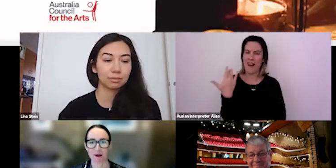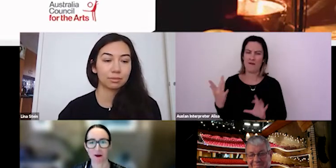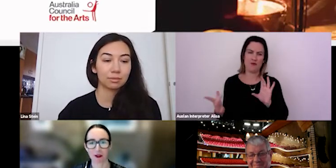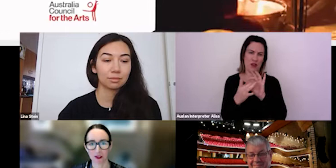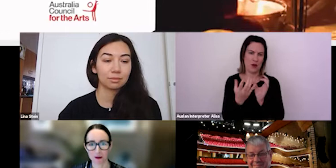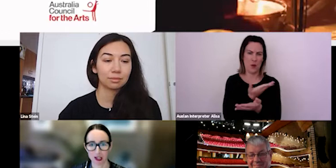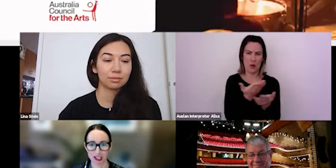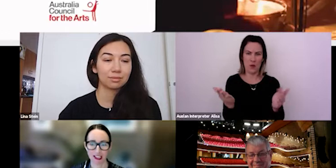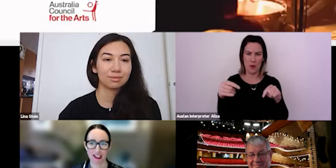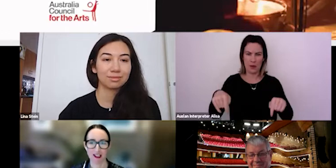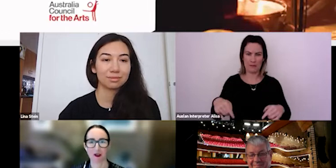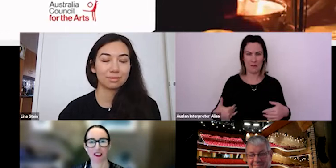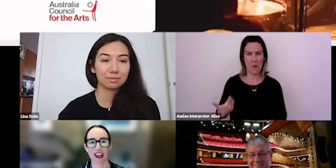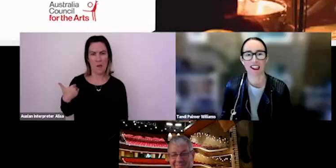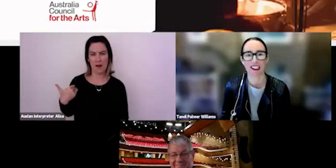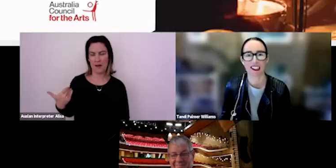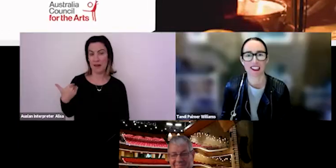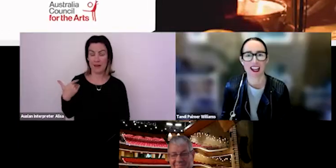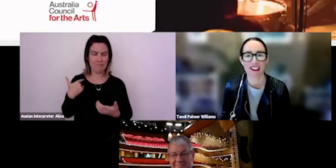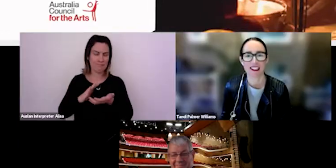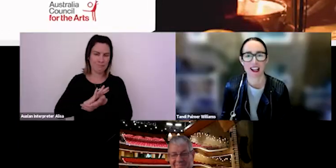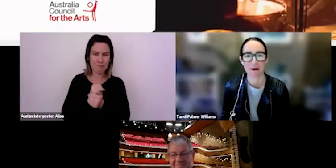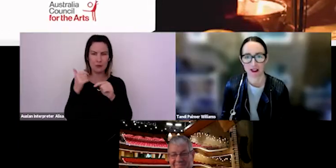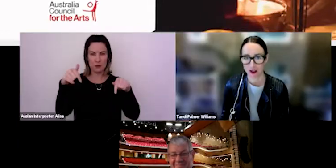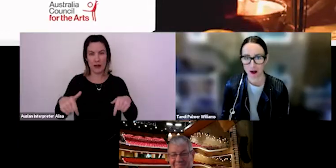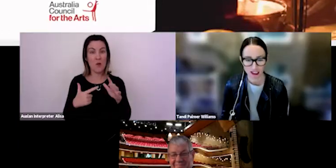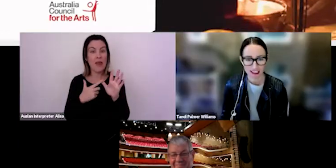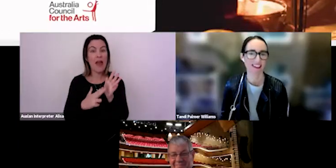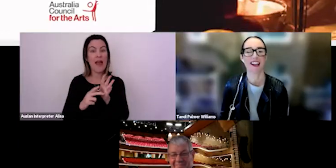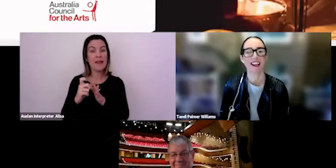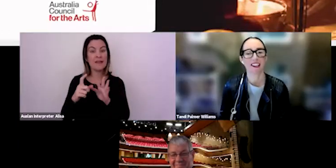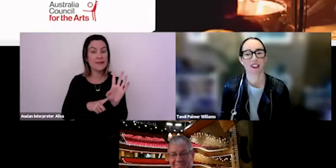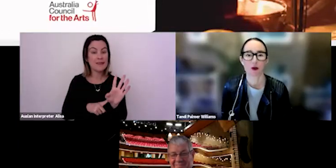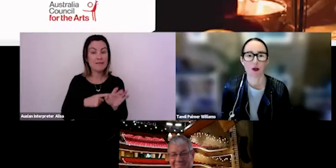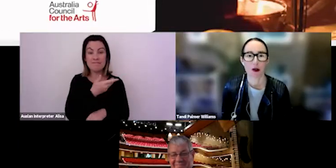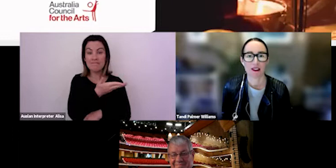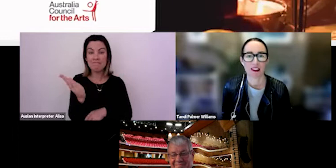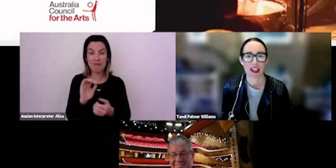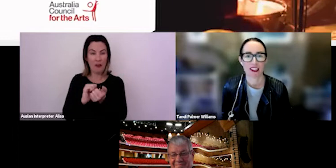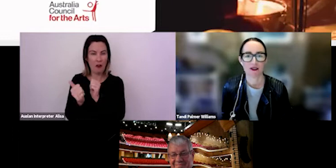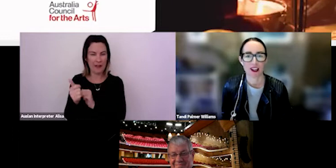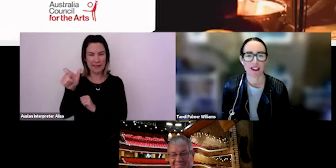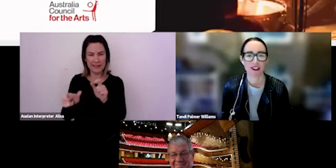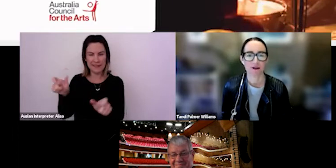am thrilled to be here with Andy and other colleagues to talk about the latest findings